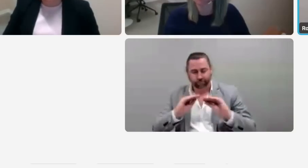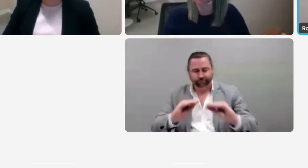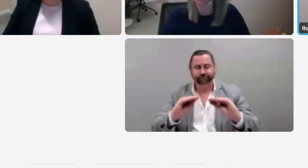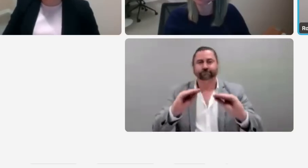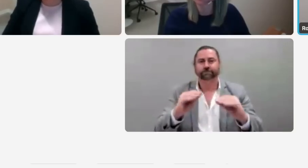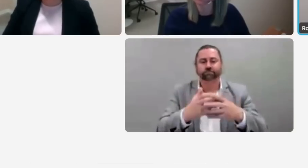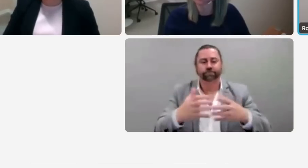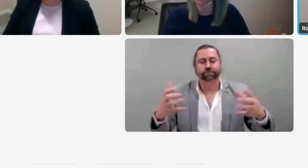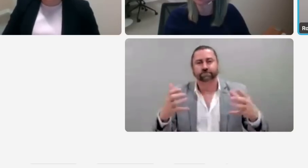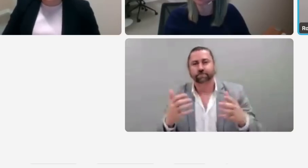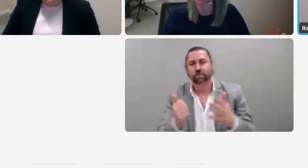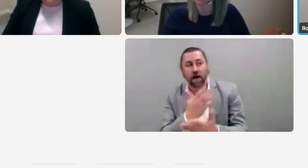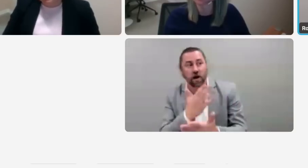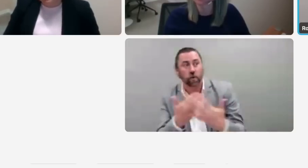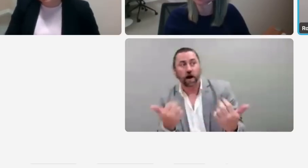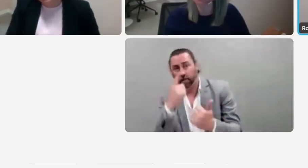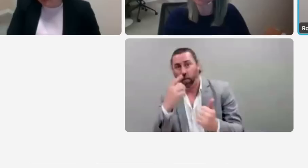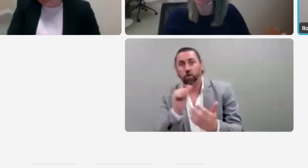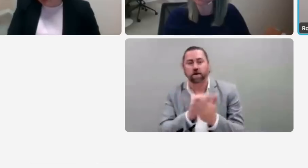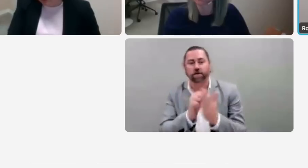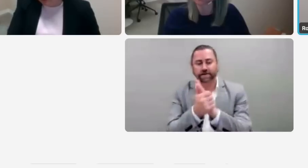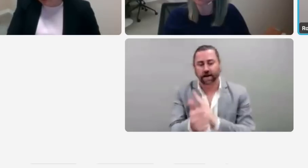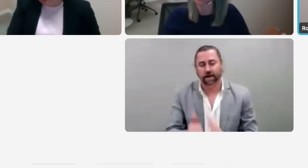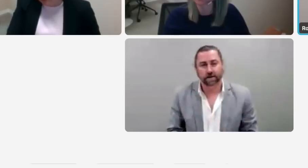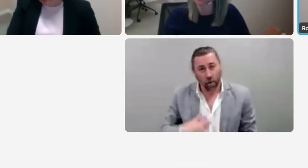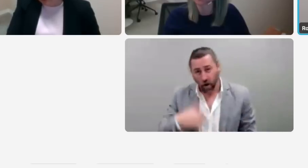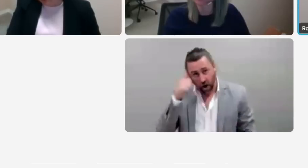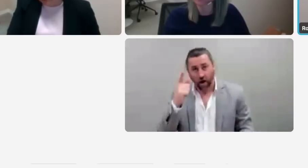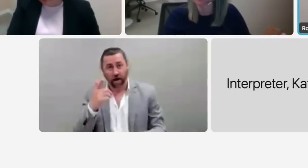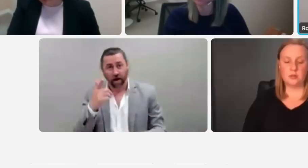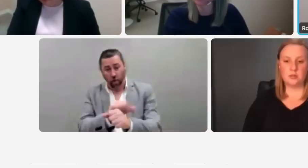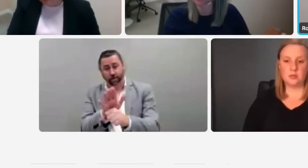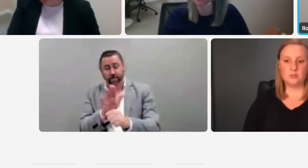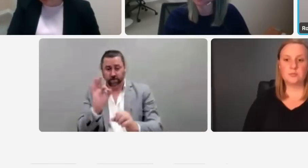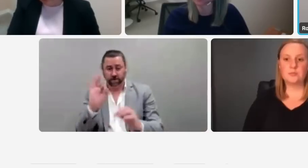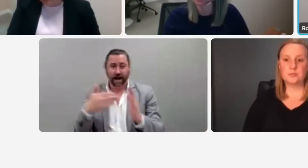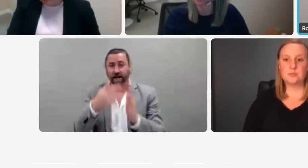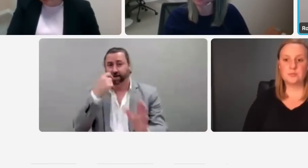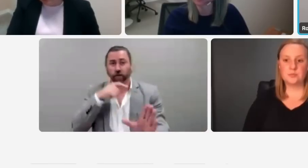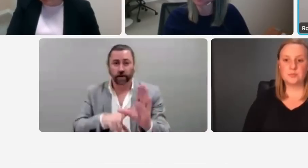We're very aware that the workforce is burnt out and that COVID over the last few years and still is now